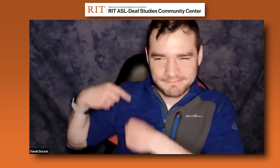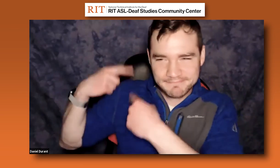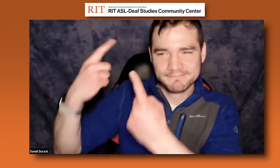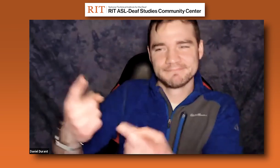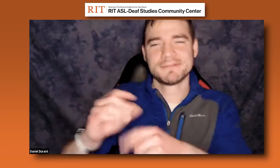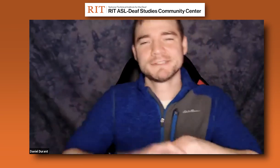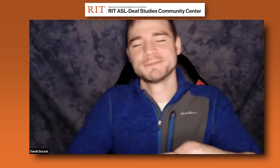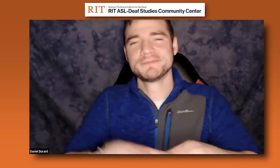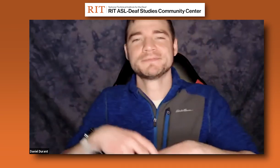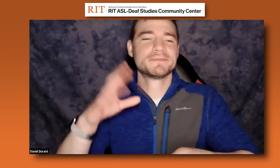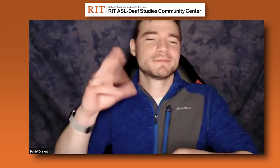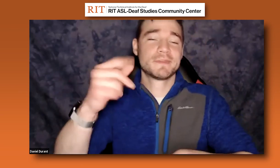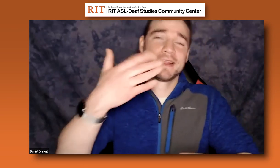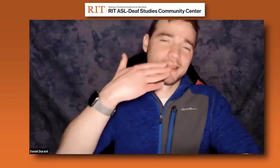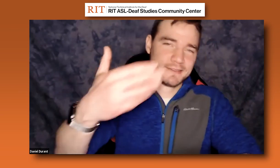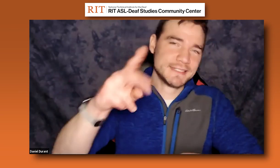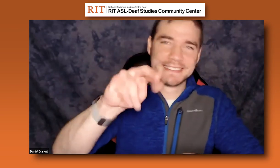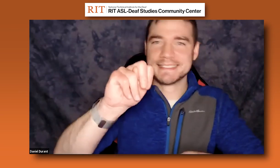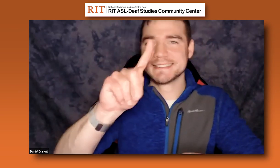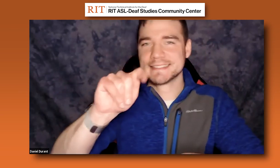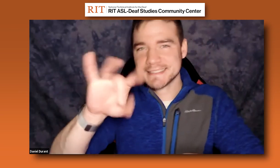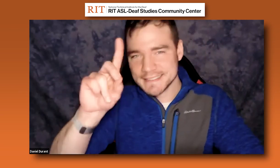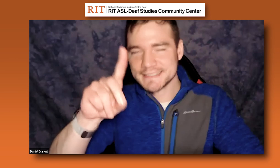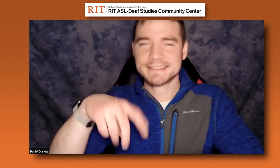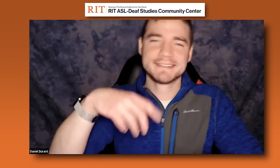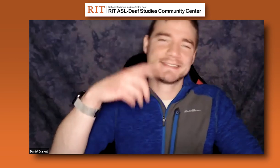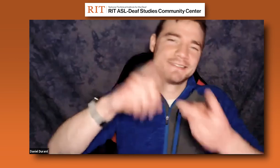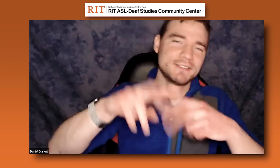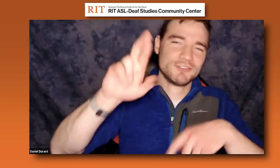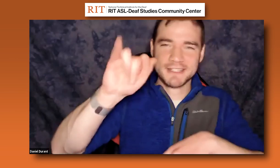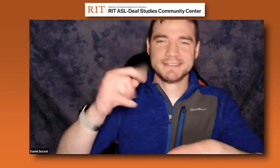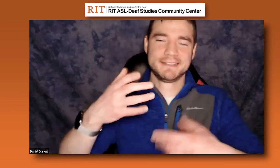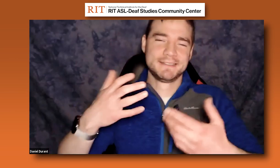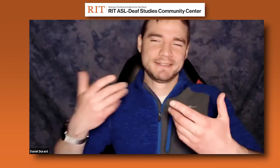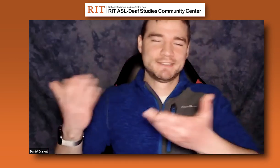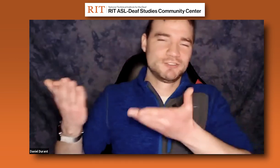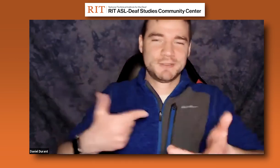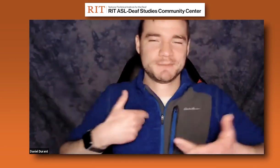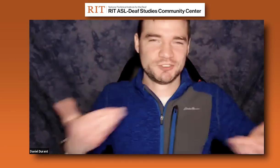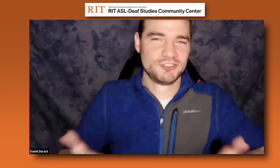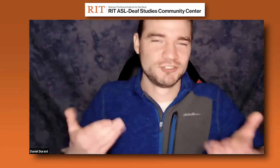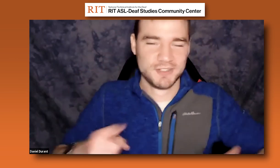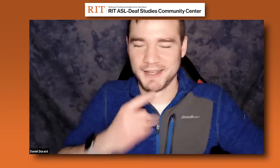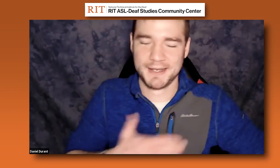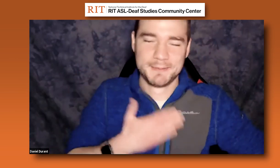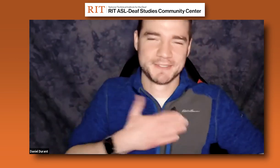and learning about my journey. Thank you to NTID and RIT for bringing me here.